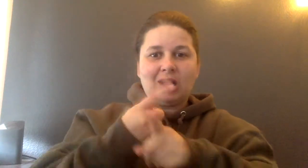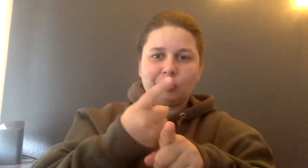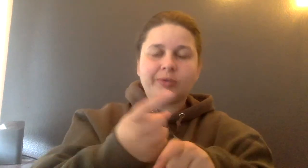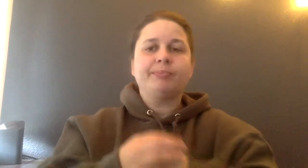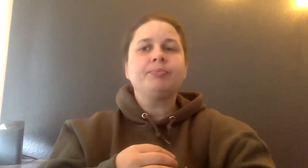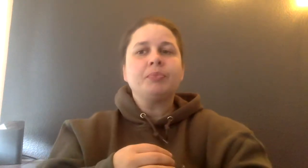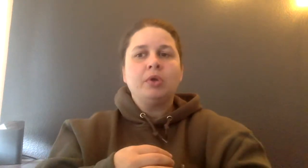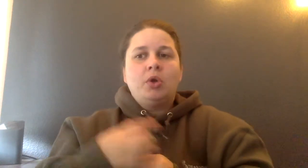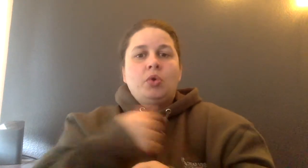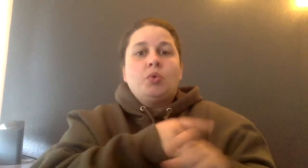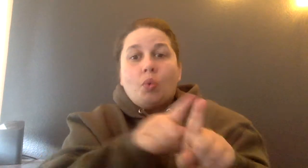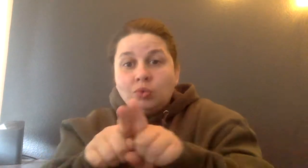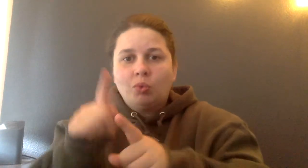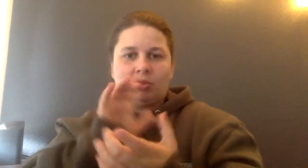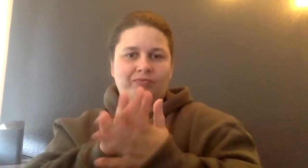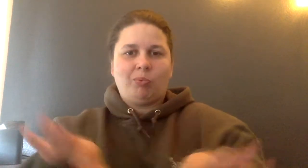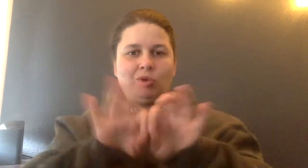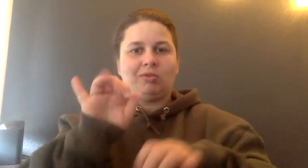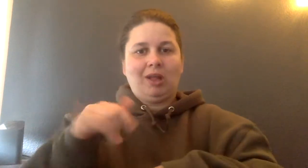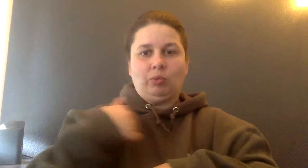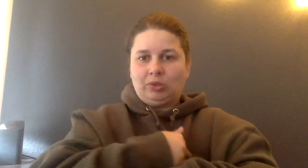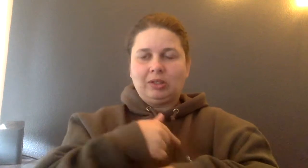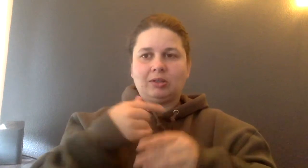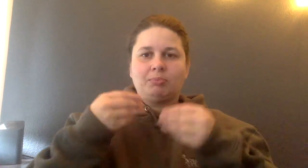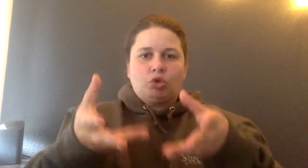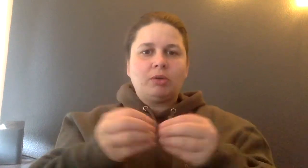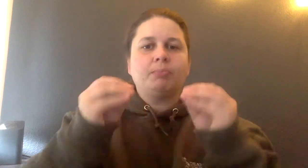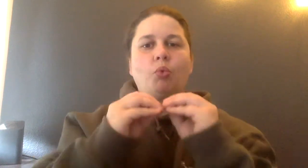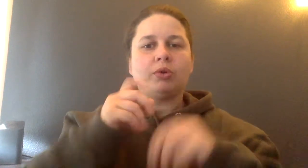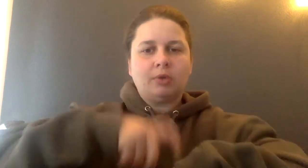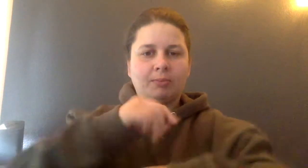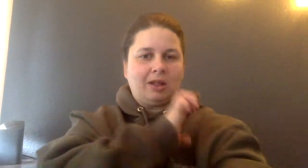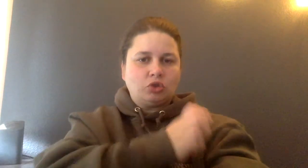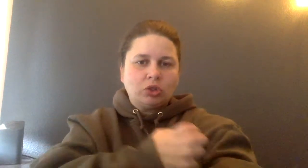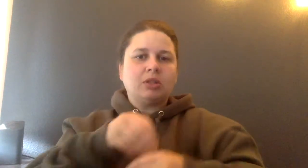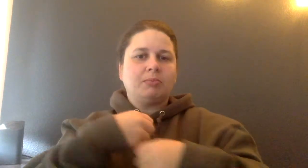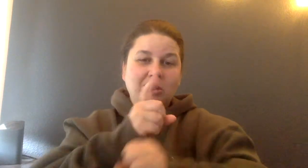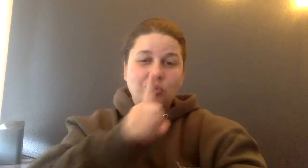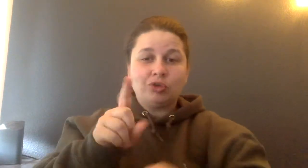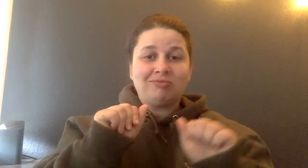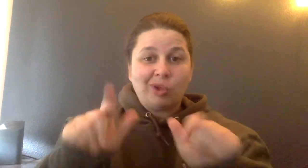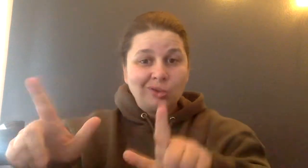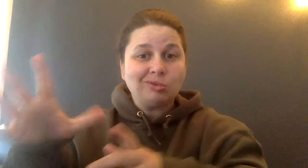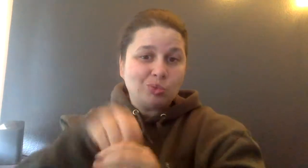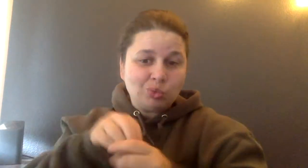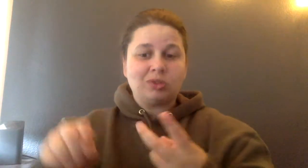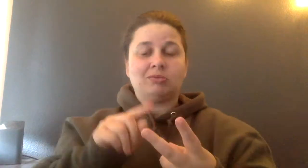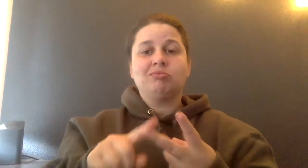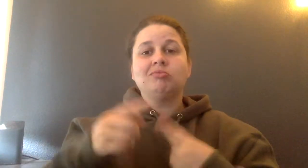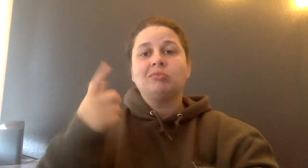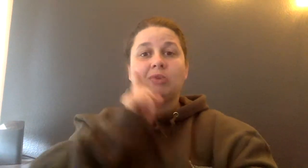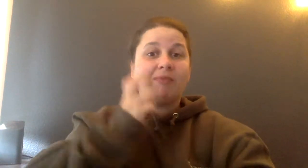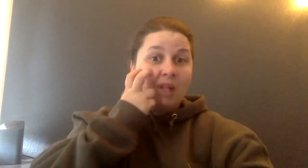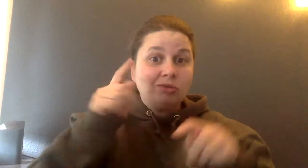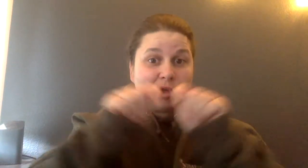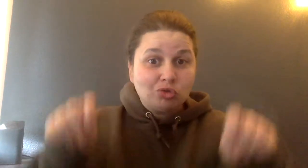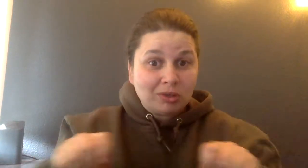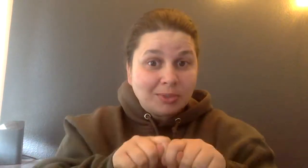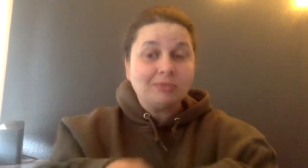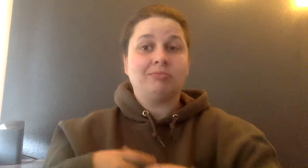on top of accuracy. We believe that it is important to us to put in MORE time and energy in making sure that our content is fully accessible for everybody. This means including vlogging, transcripts for the DeafBlind community and hearing community members